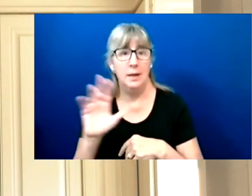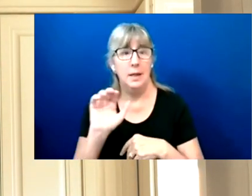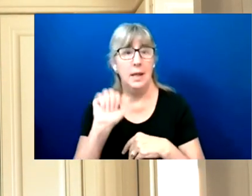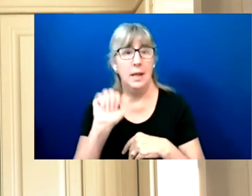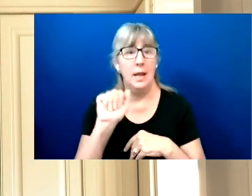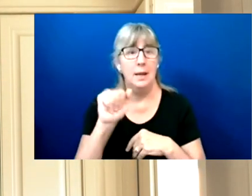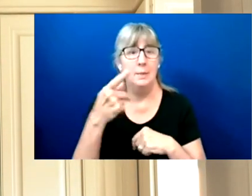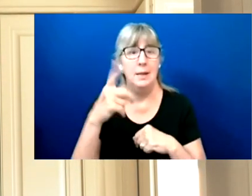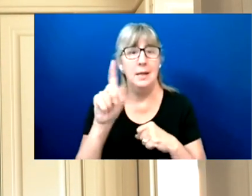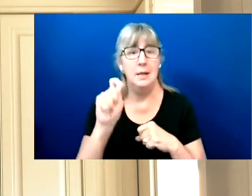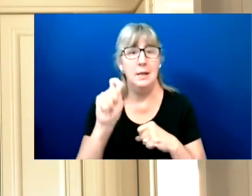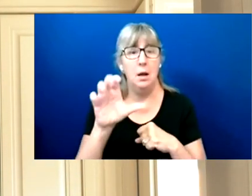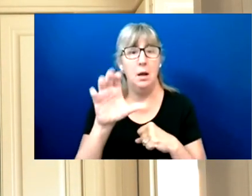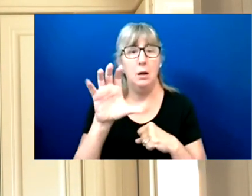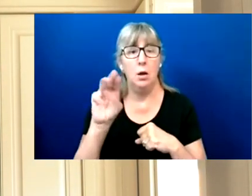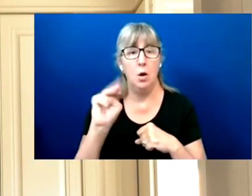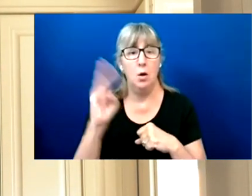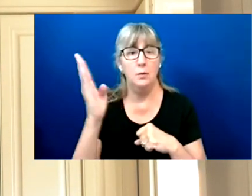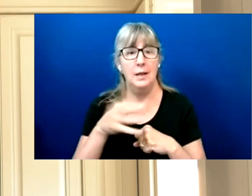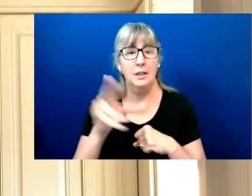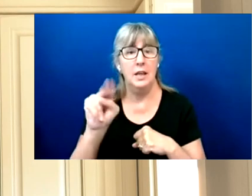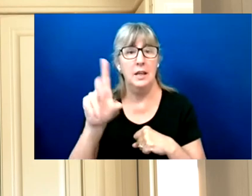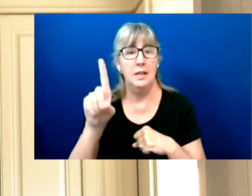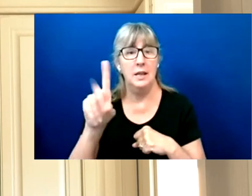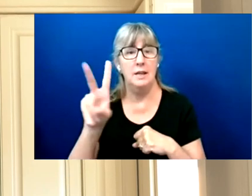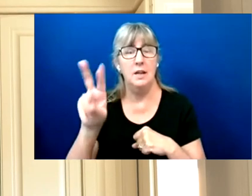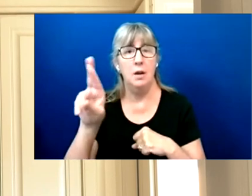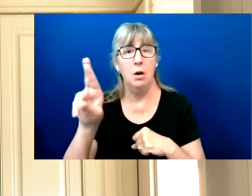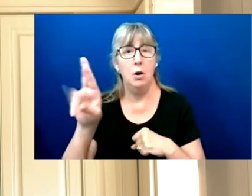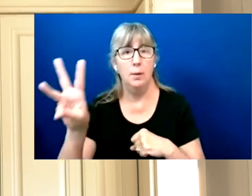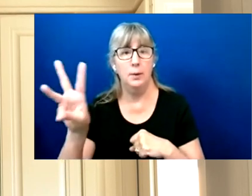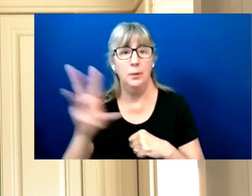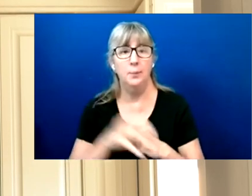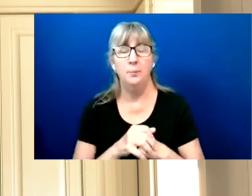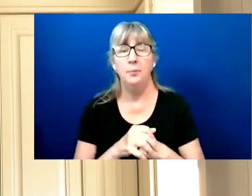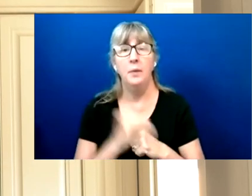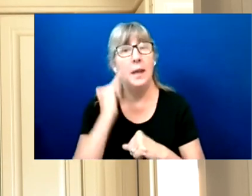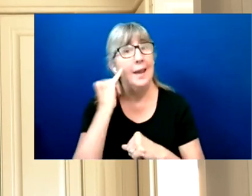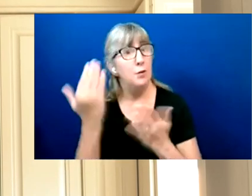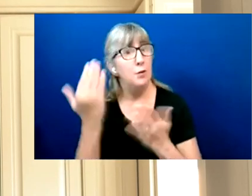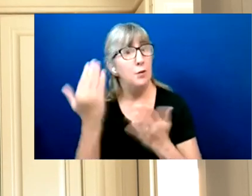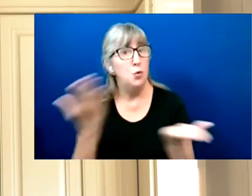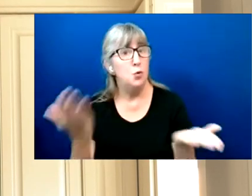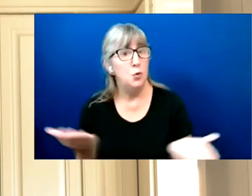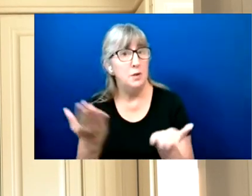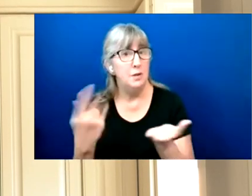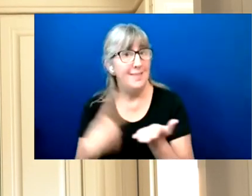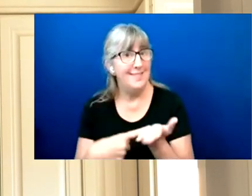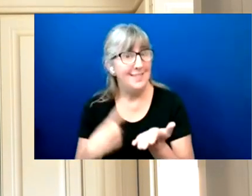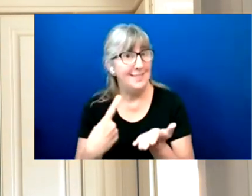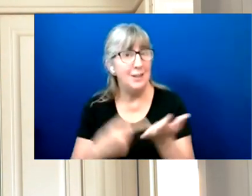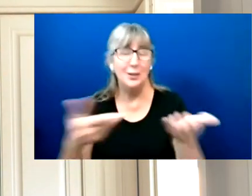website at aapd.com/NDVRW If you are new to this discussion, welcome, and thank you for